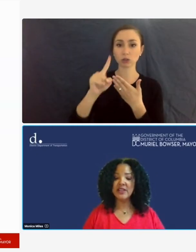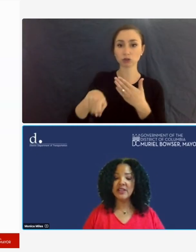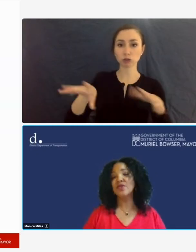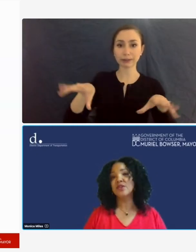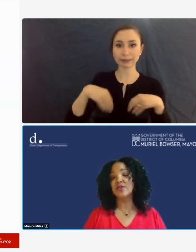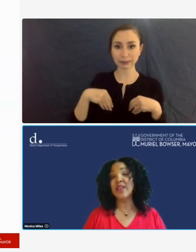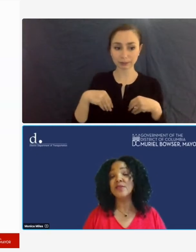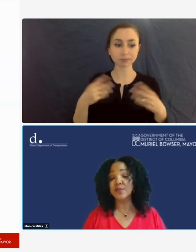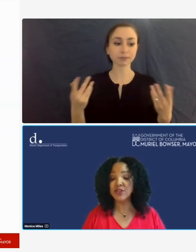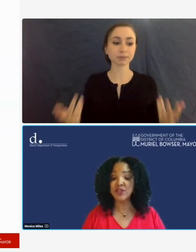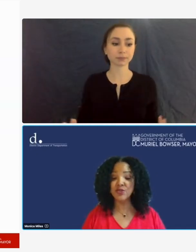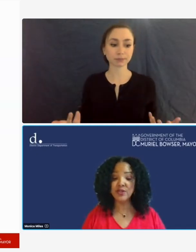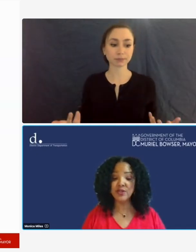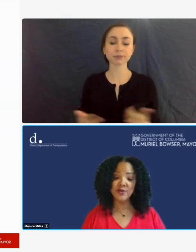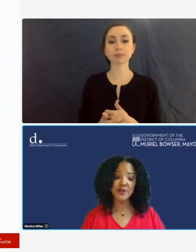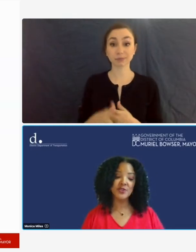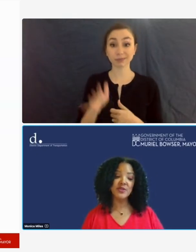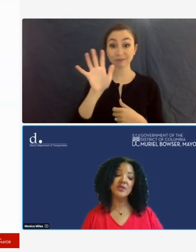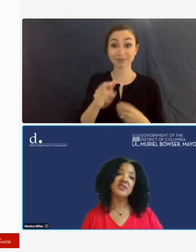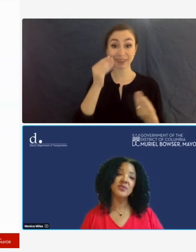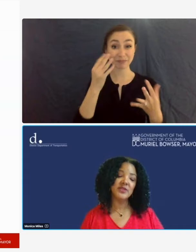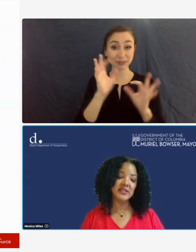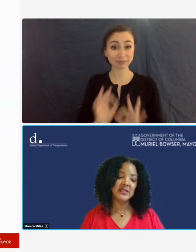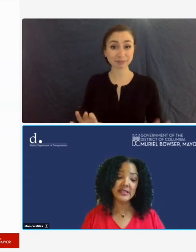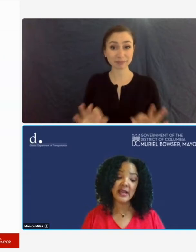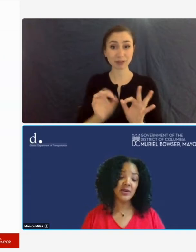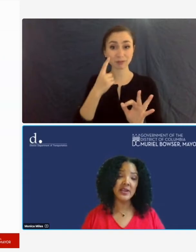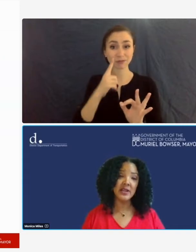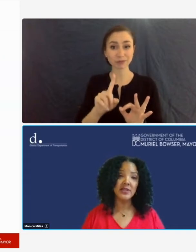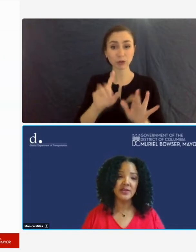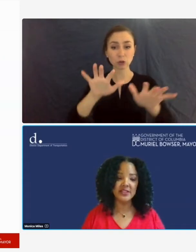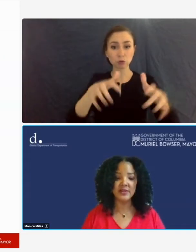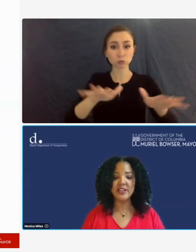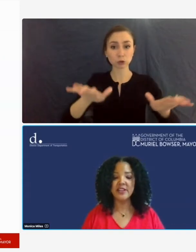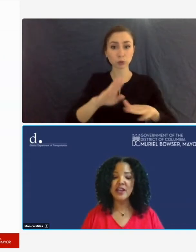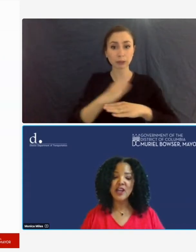is critical that information is critical for firms doing business with ddot or any other dlt